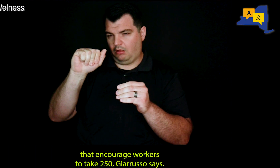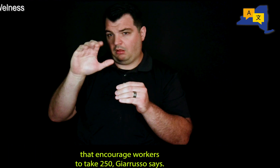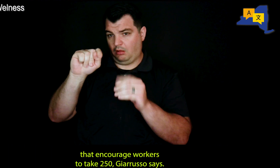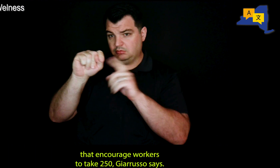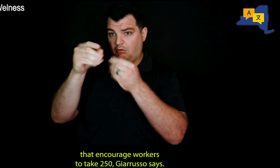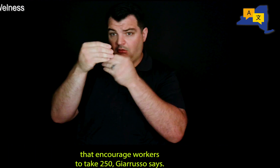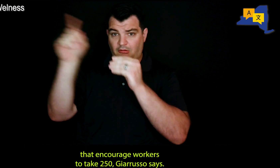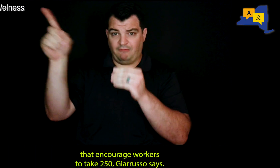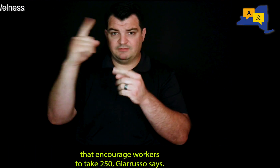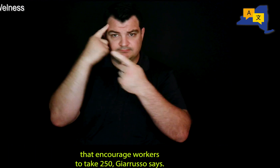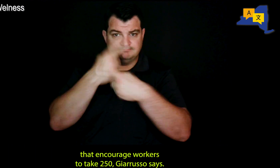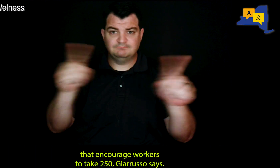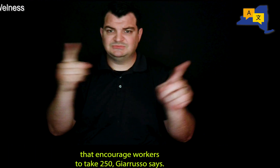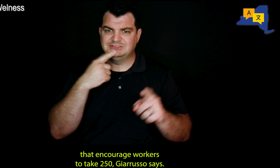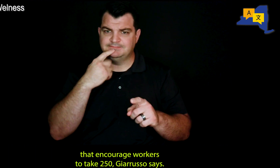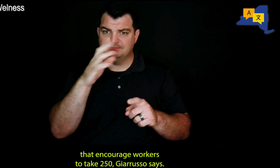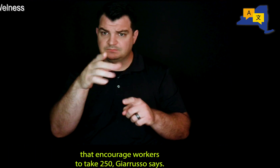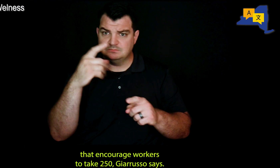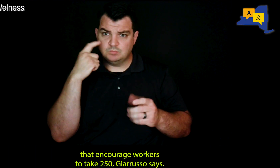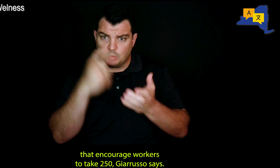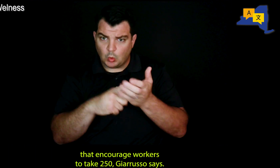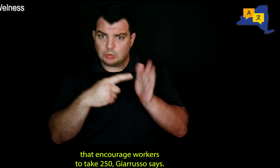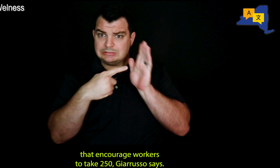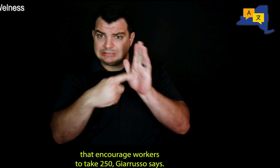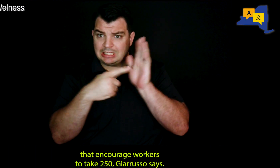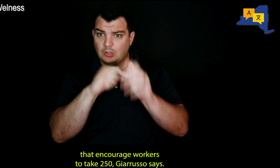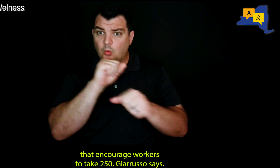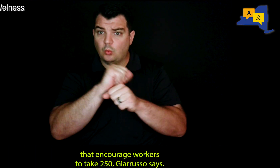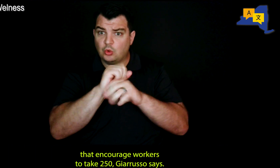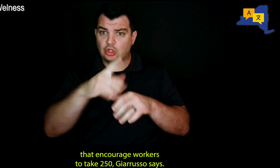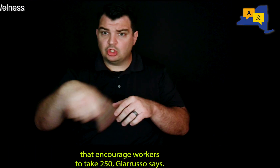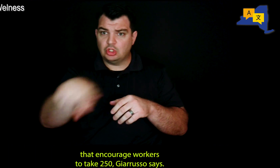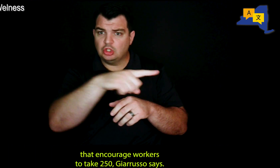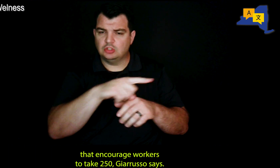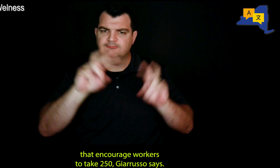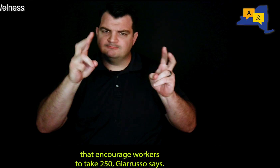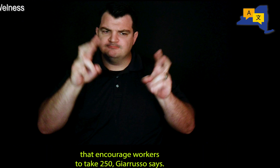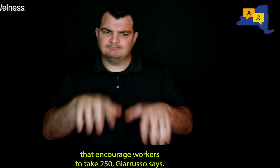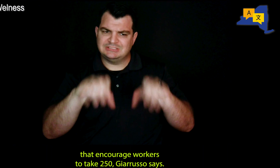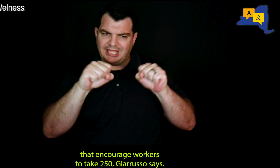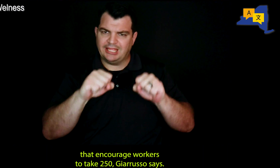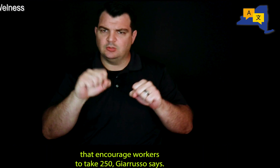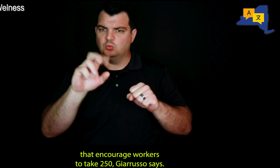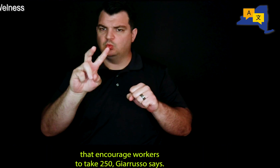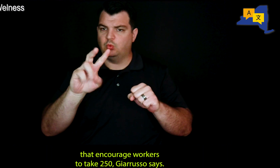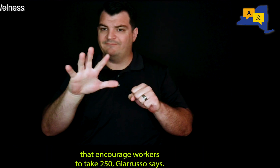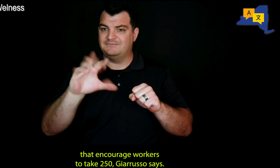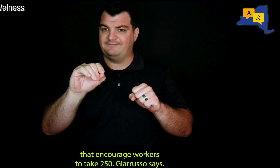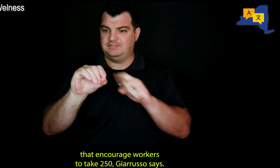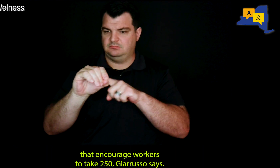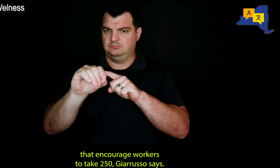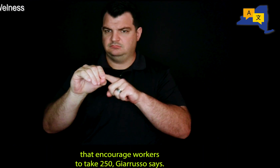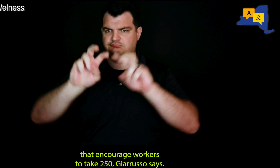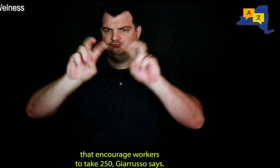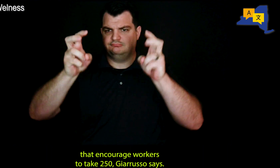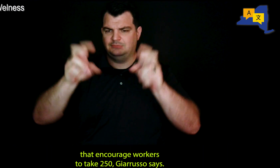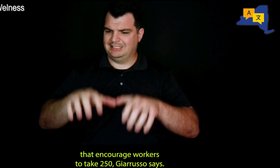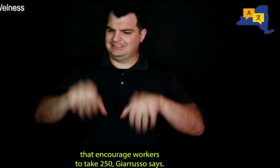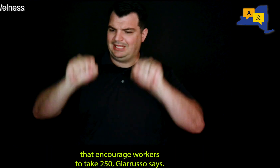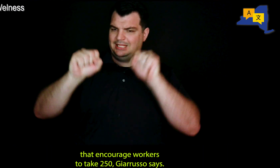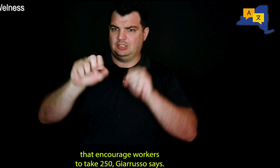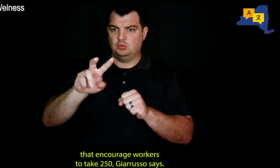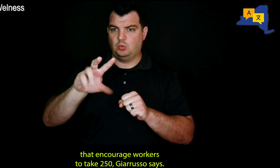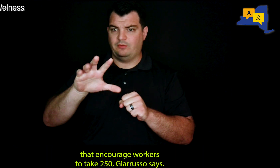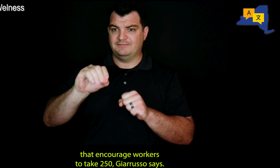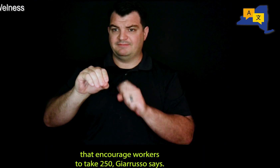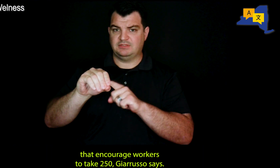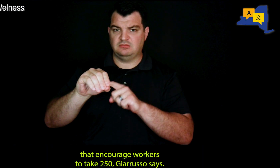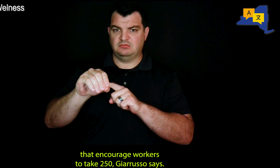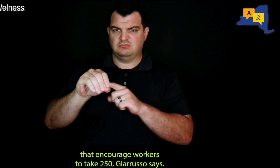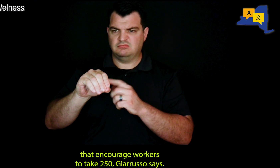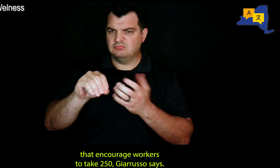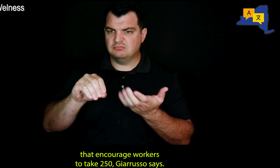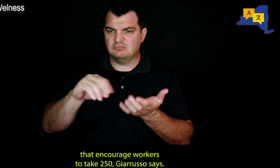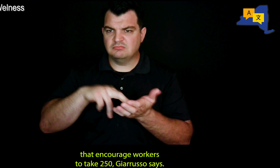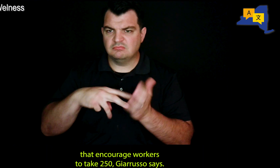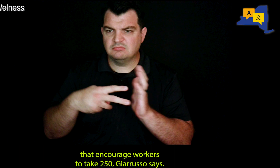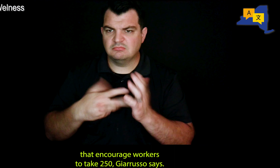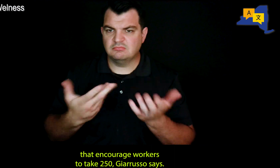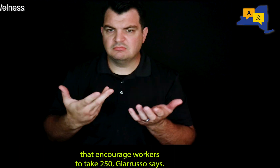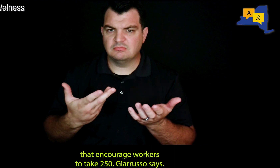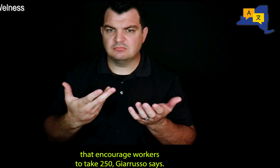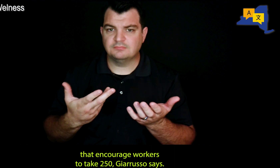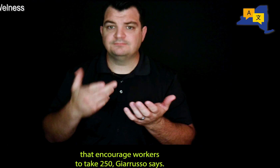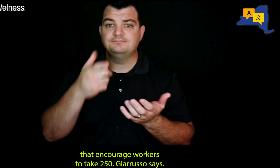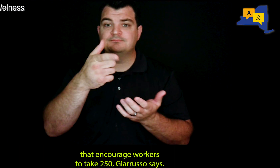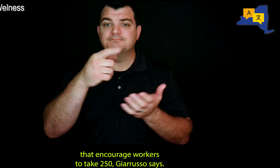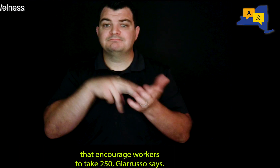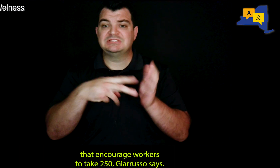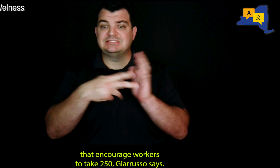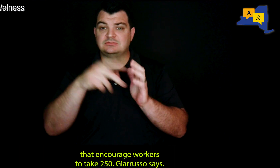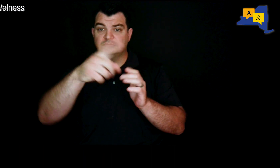that encourage workers to take 250, Giarrusso says.